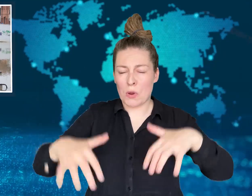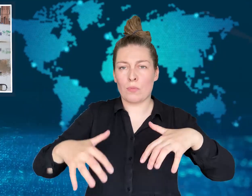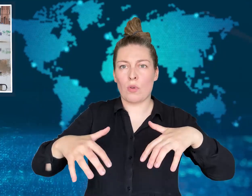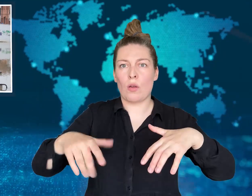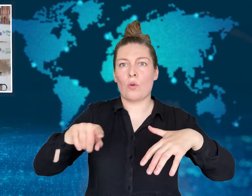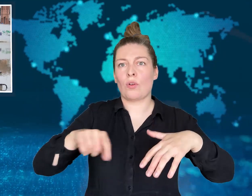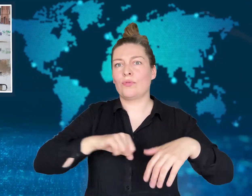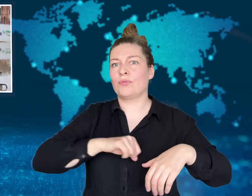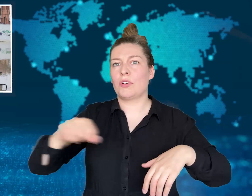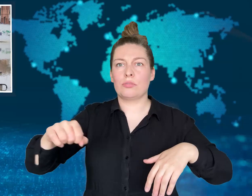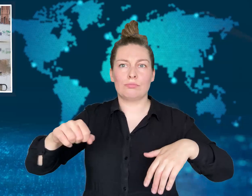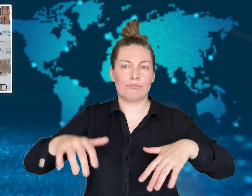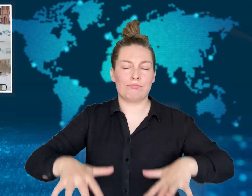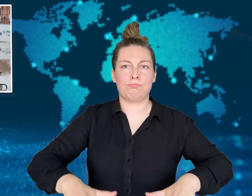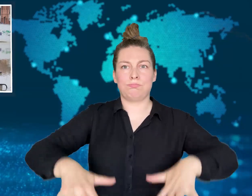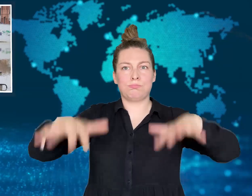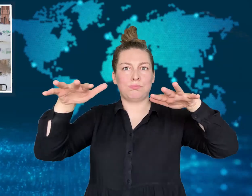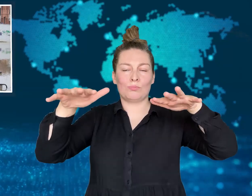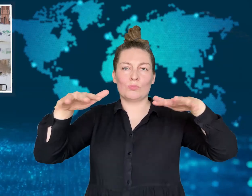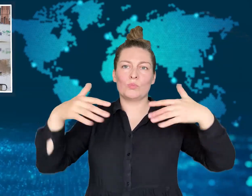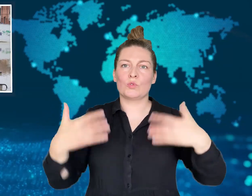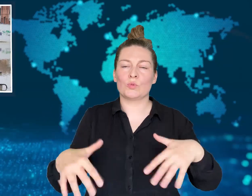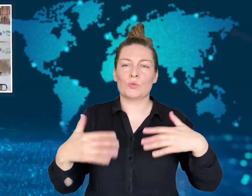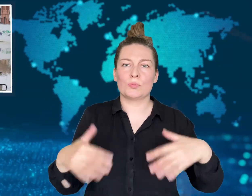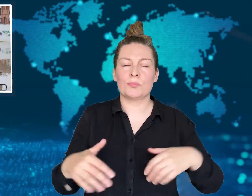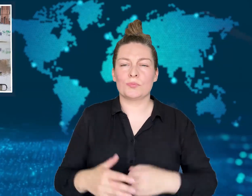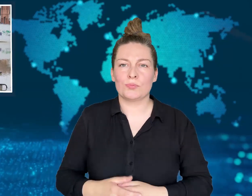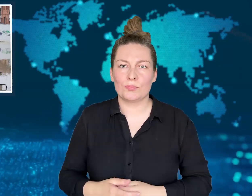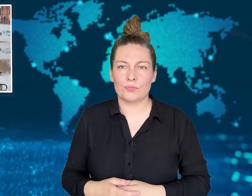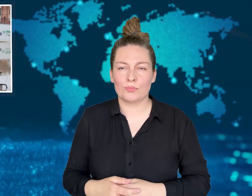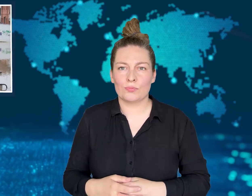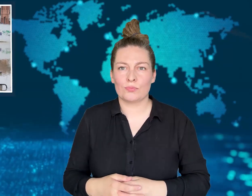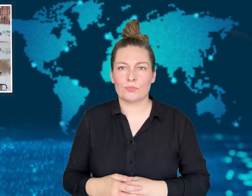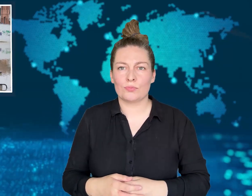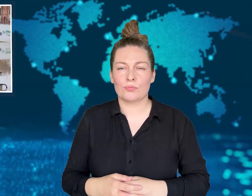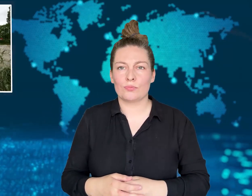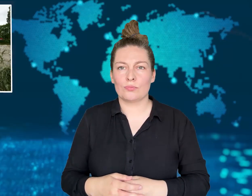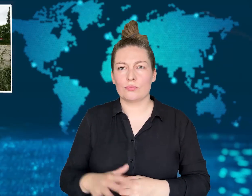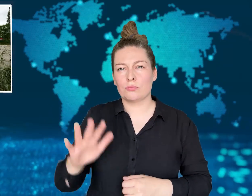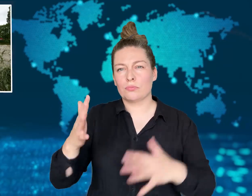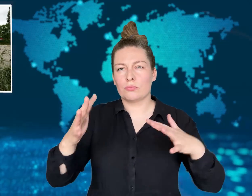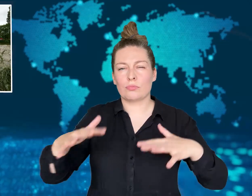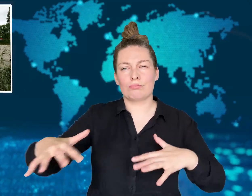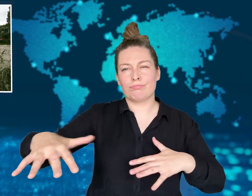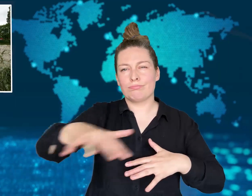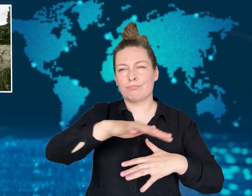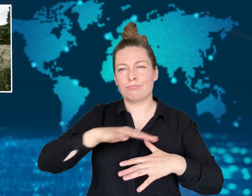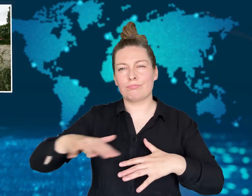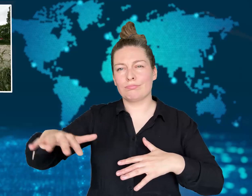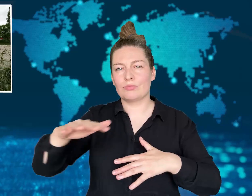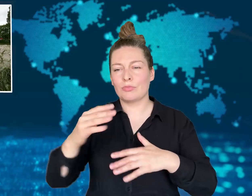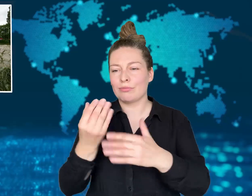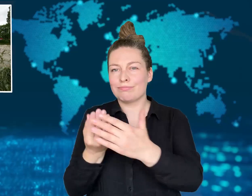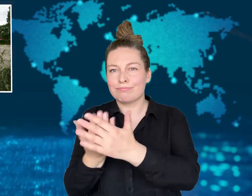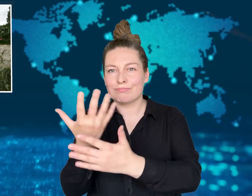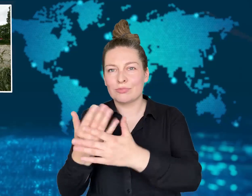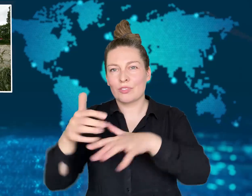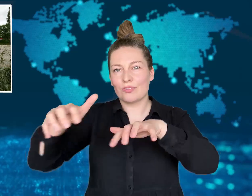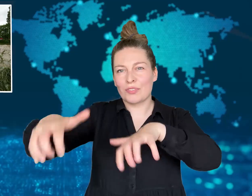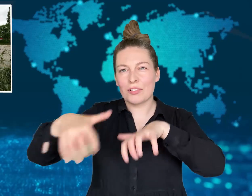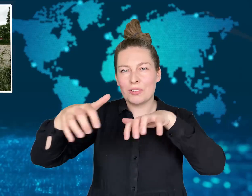More than 5,000 farms in the region were left under water,